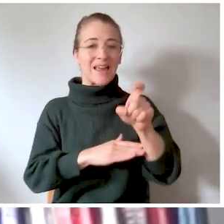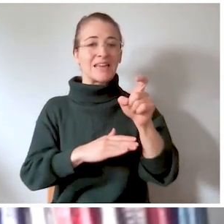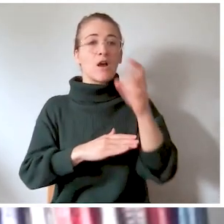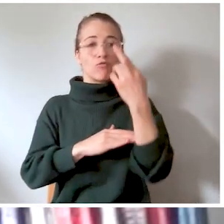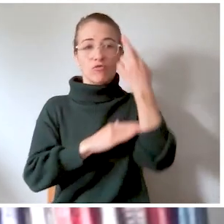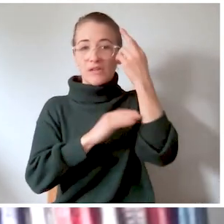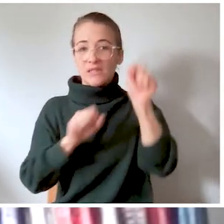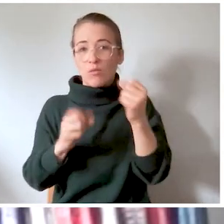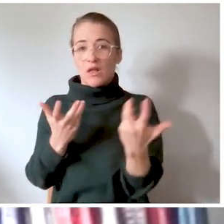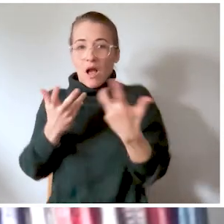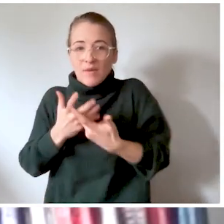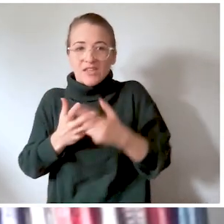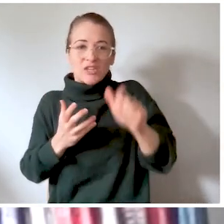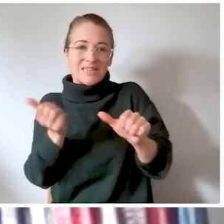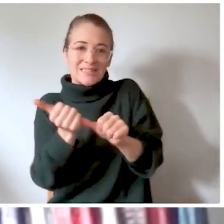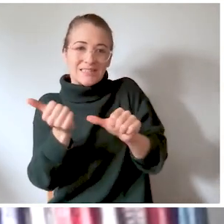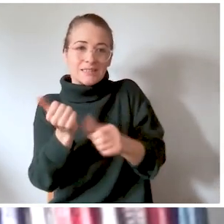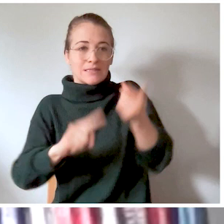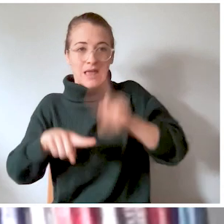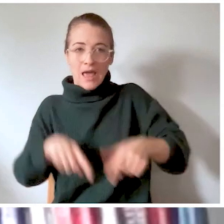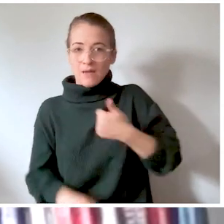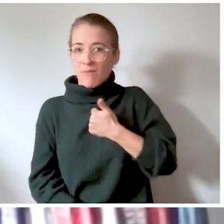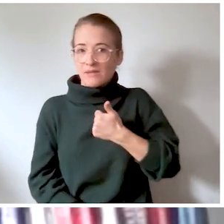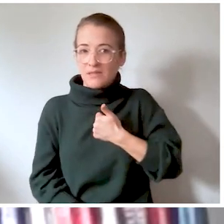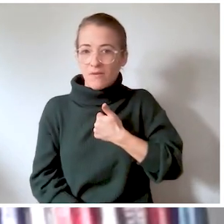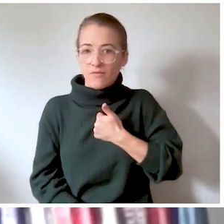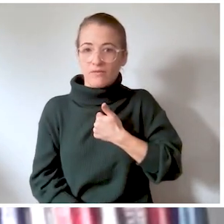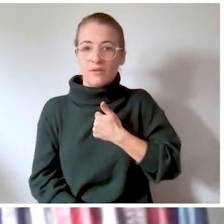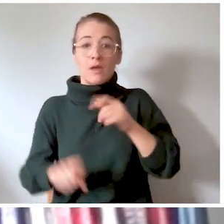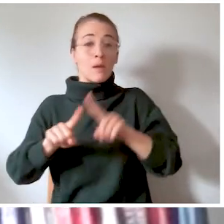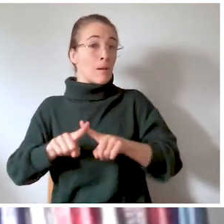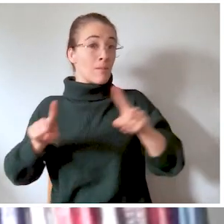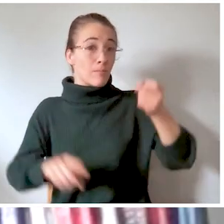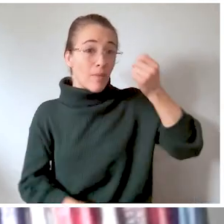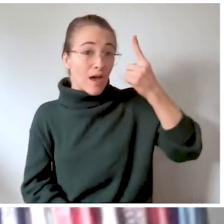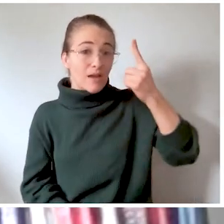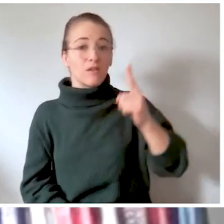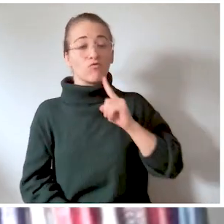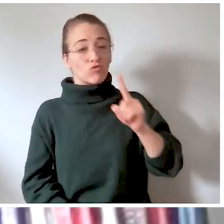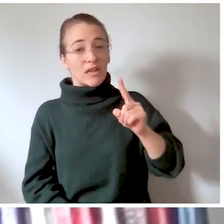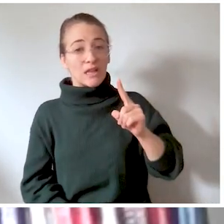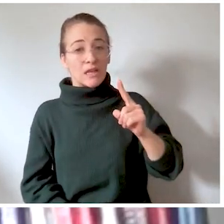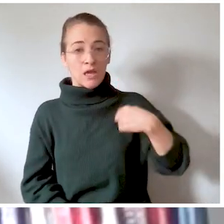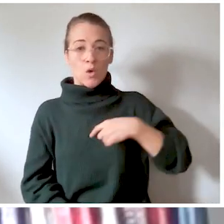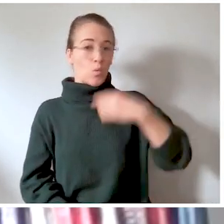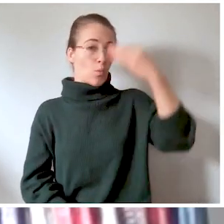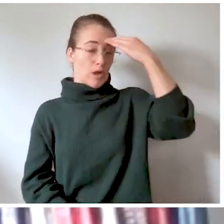I need some assistance here because I can't do this." But in practicality, we know that cities and towns,